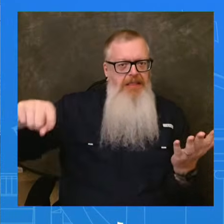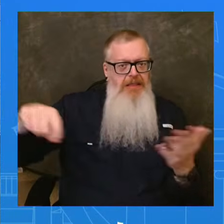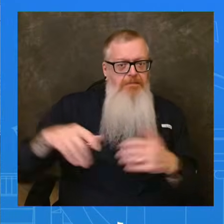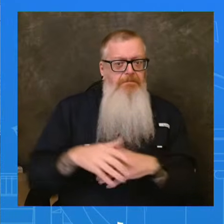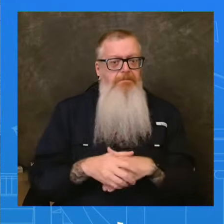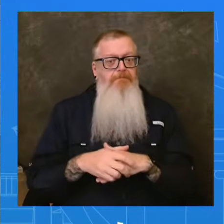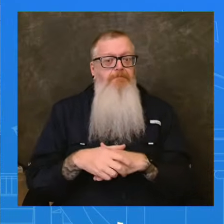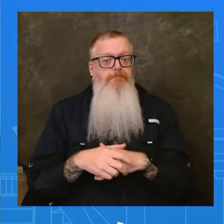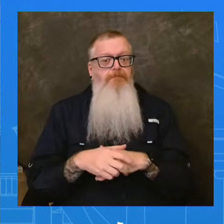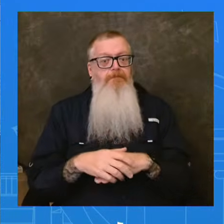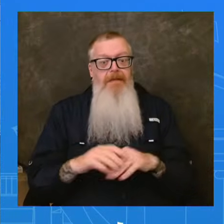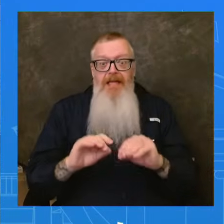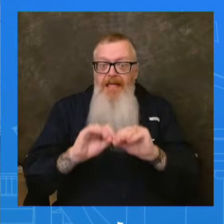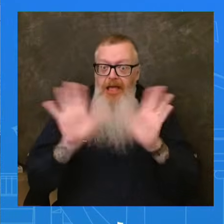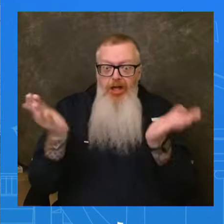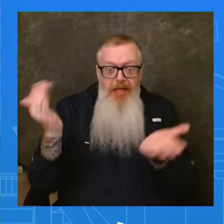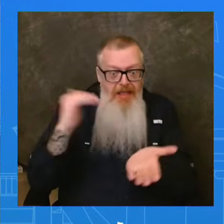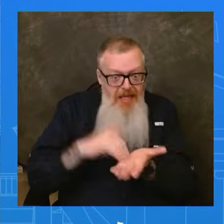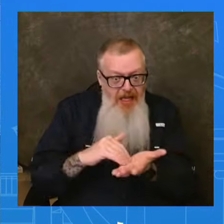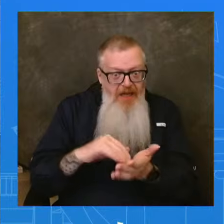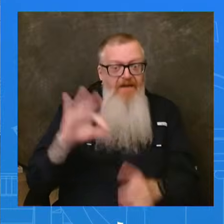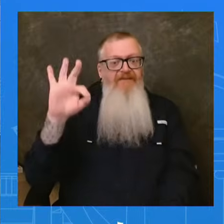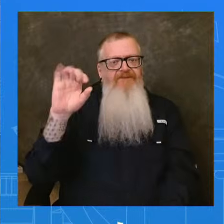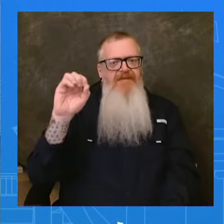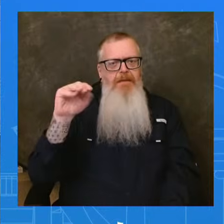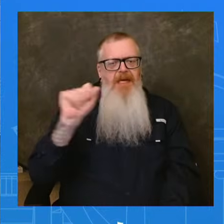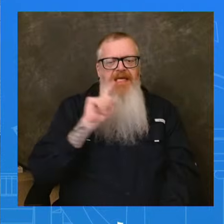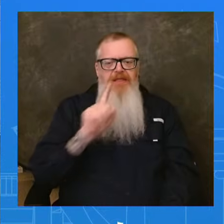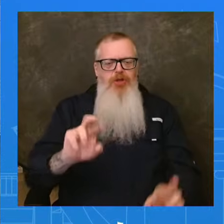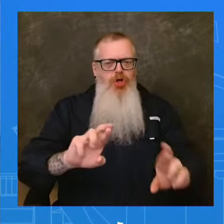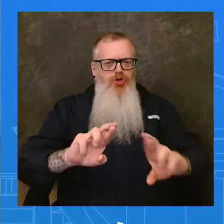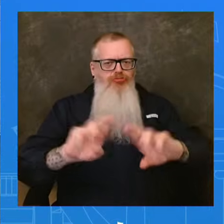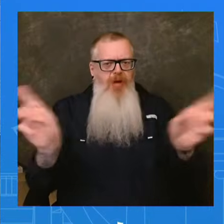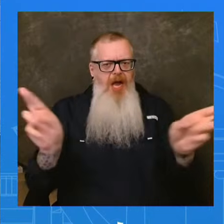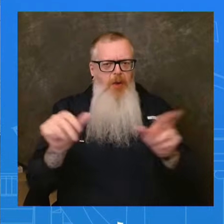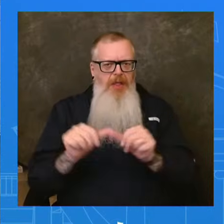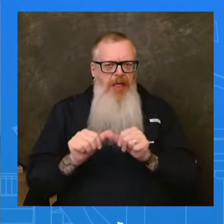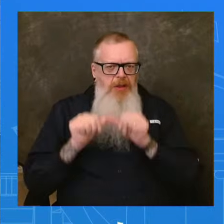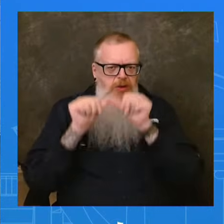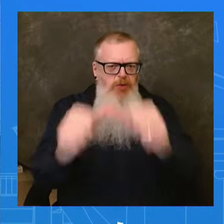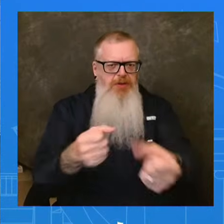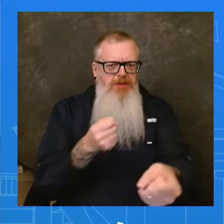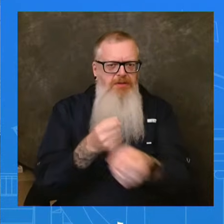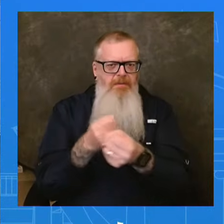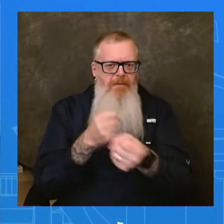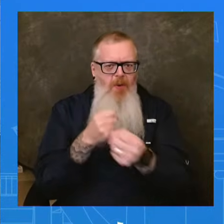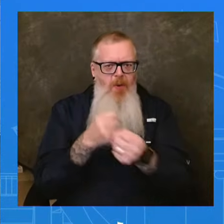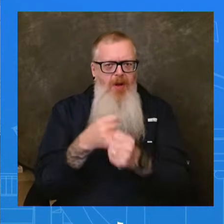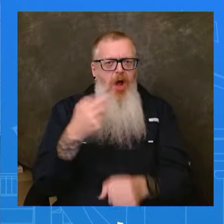to both continue our support to Hurricane Helene and respond to the impacts from Hurricane Milton.